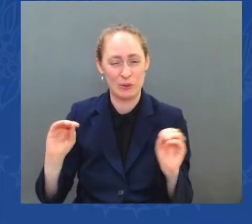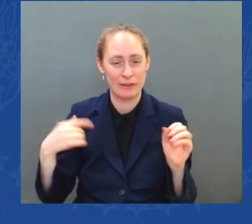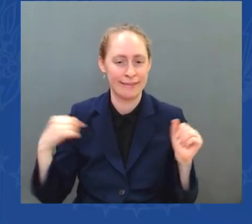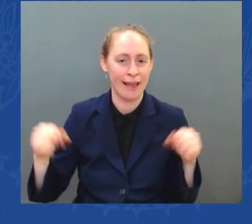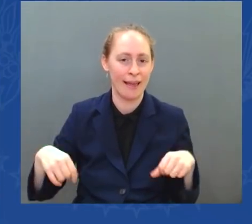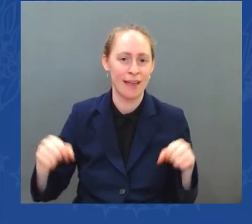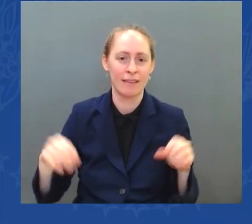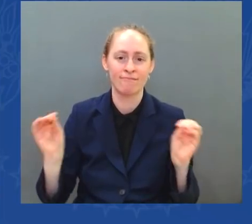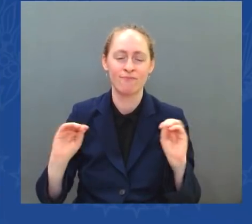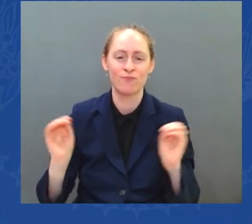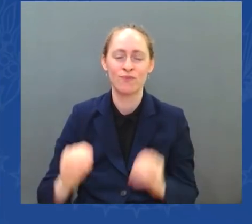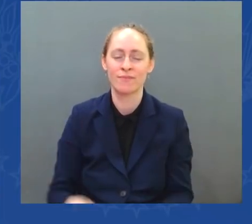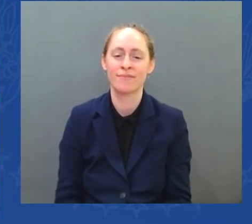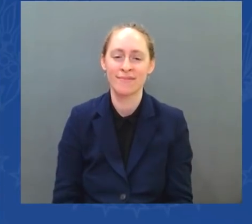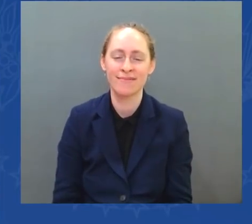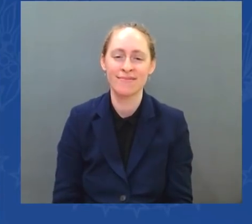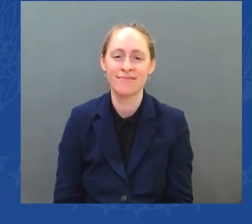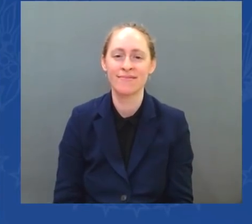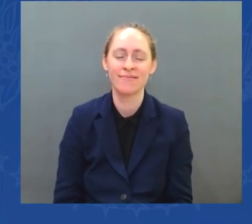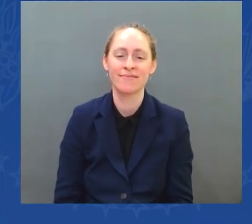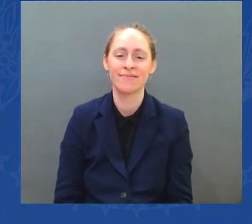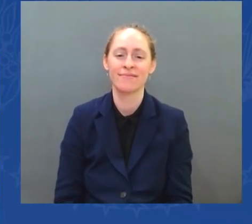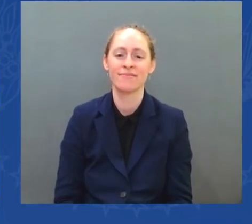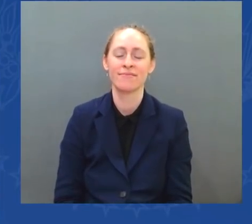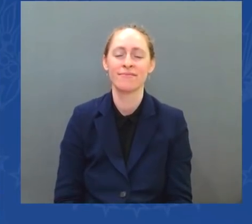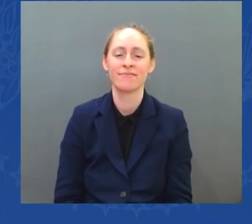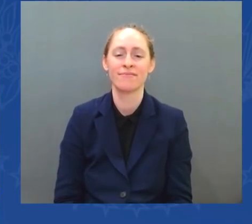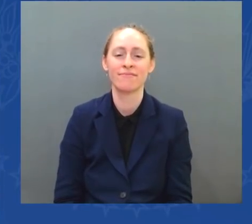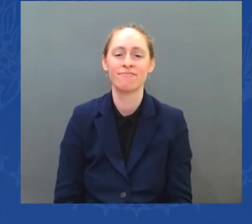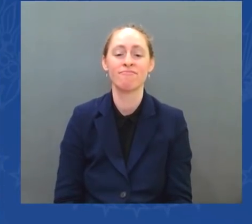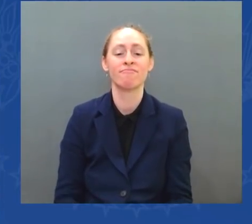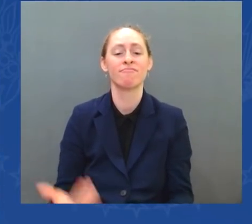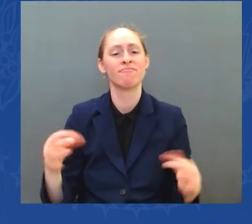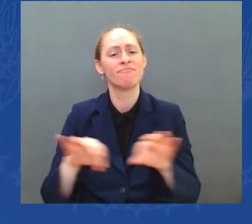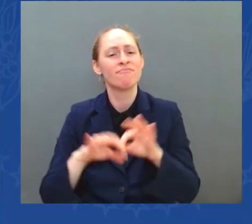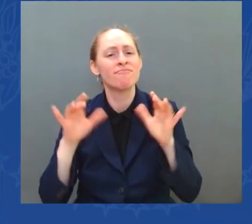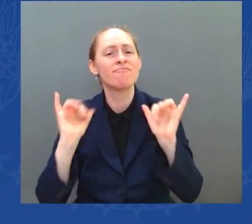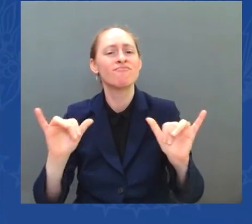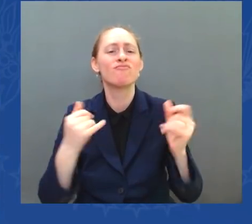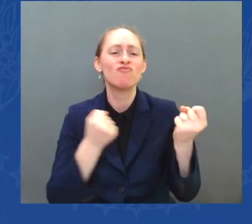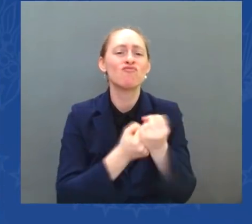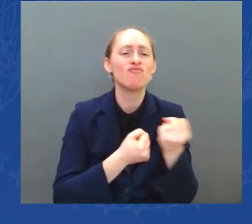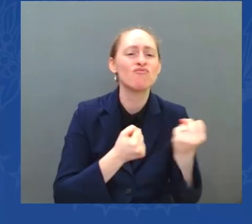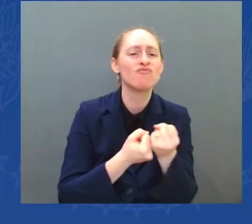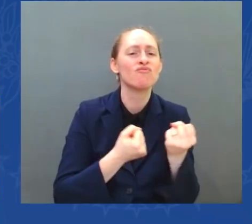a fighting chance. Let's keep investing in the future of this country, of every community.